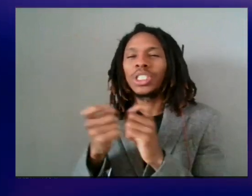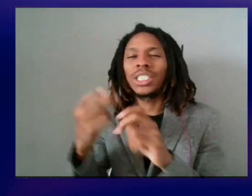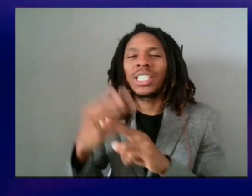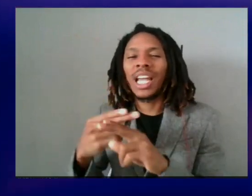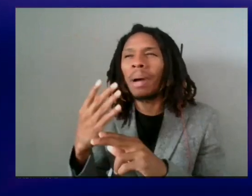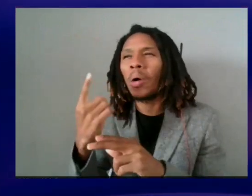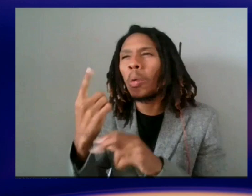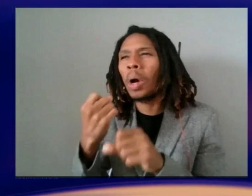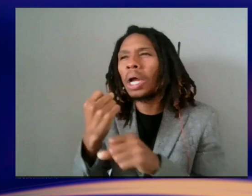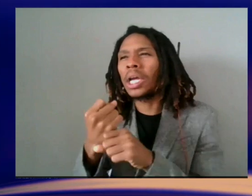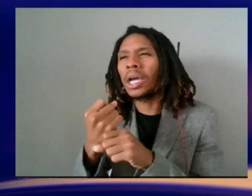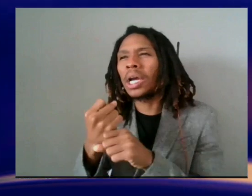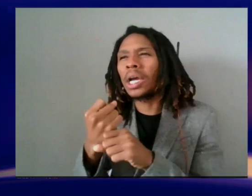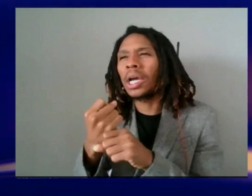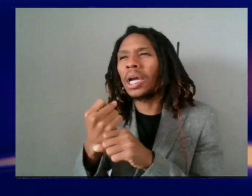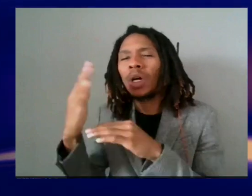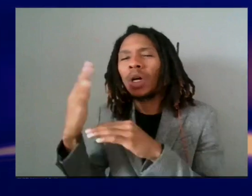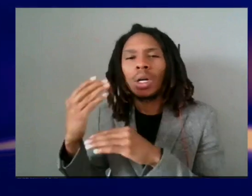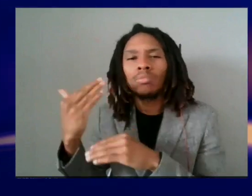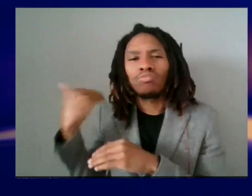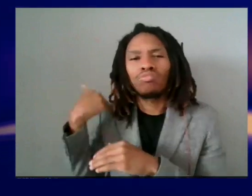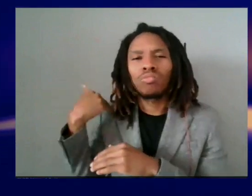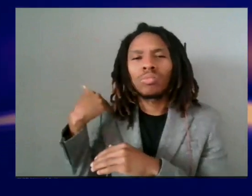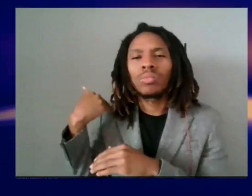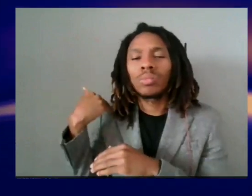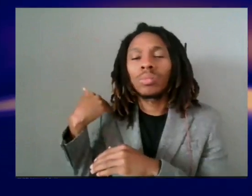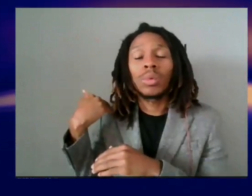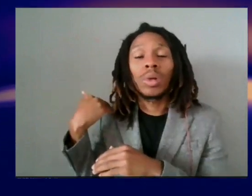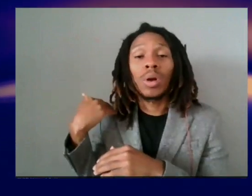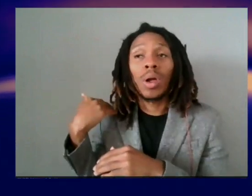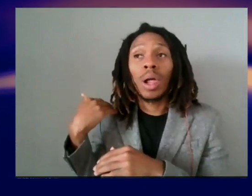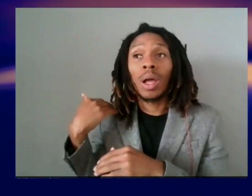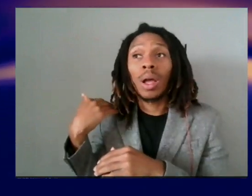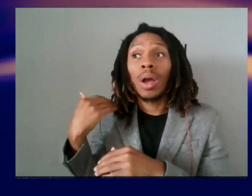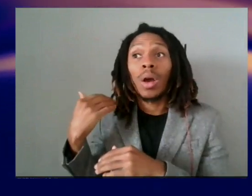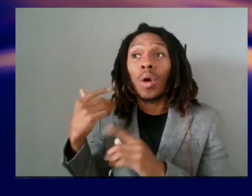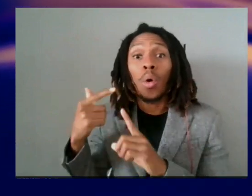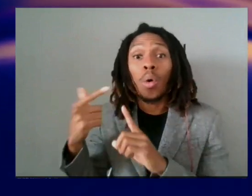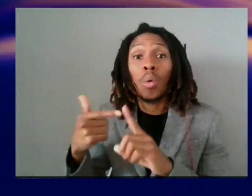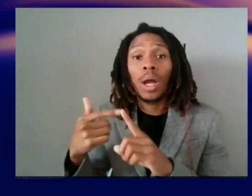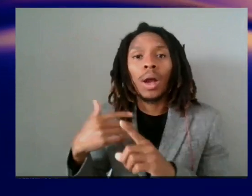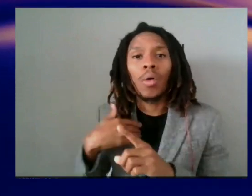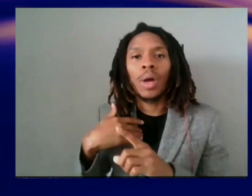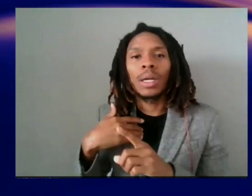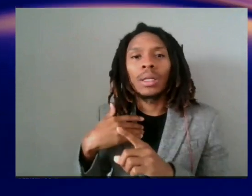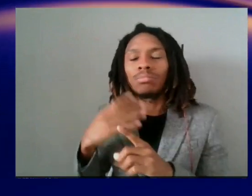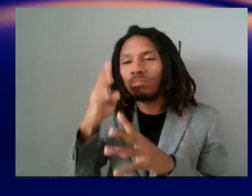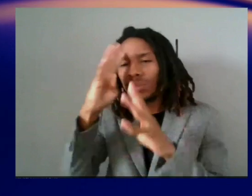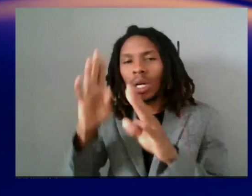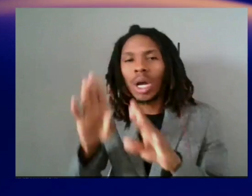and it was primarily done when we came up with an OpenSearch, open source distribution.